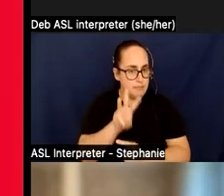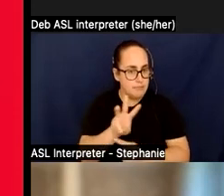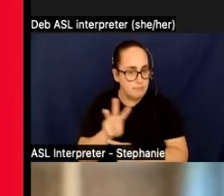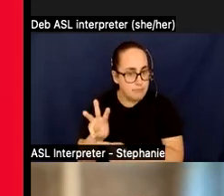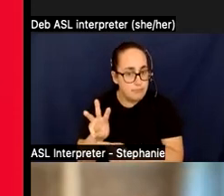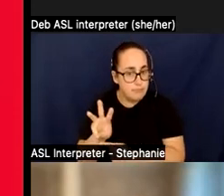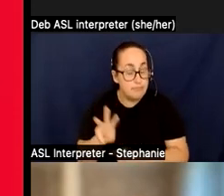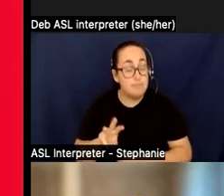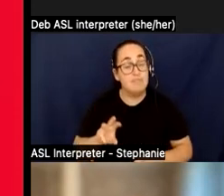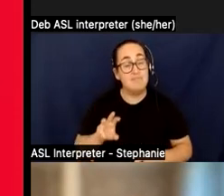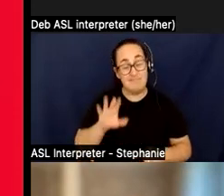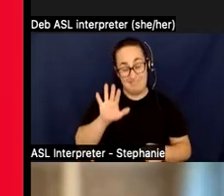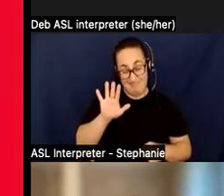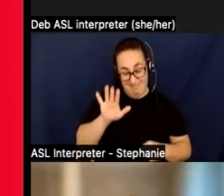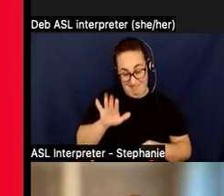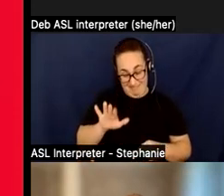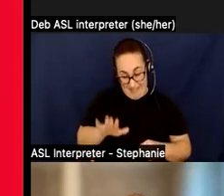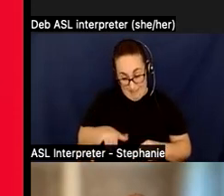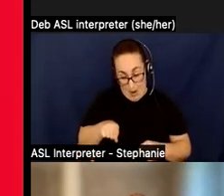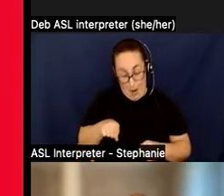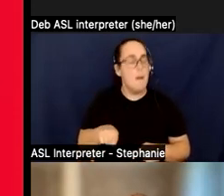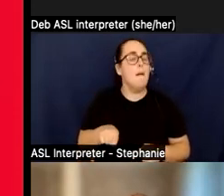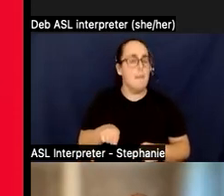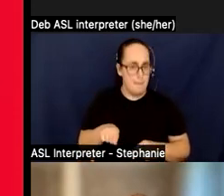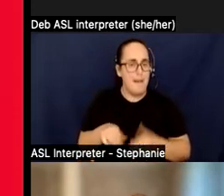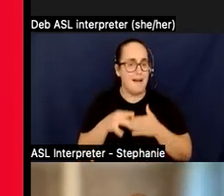the page. And again, you can also just send me an email if you're interested,